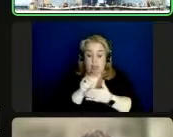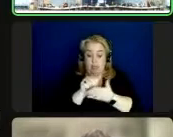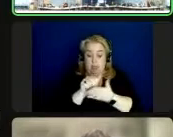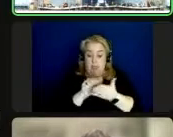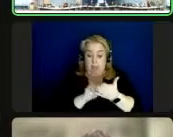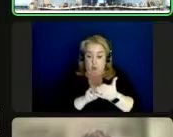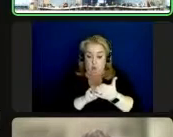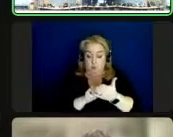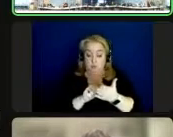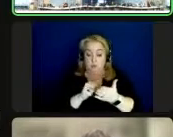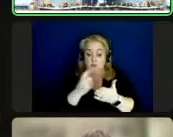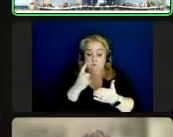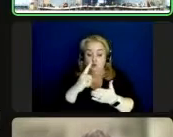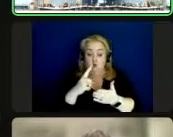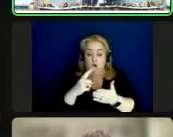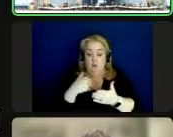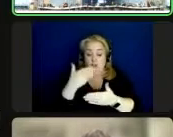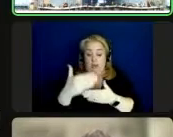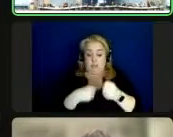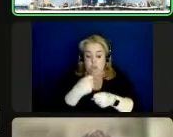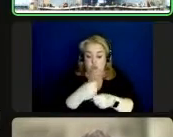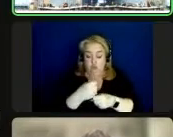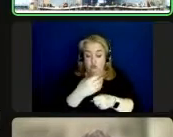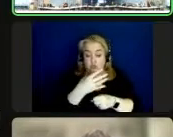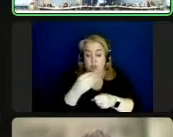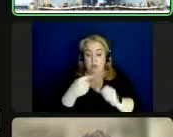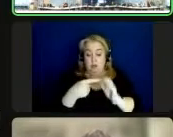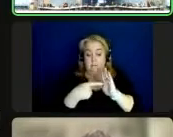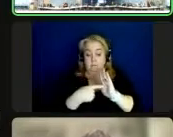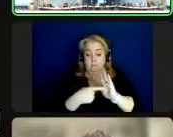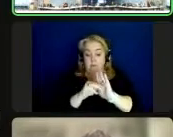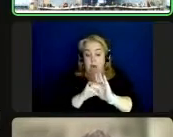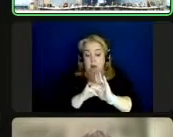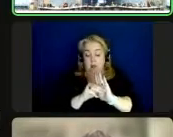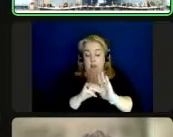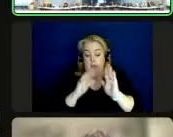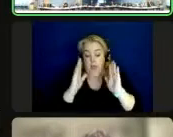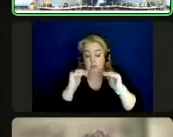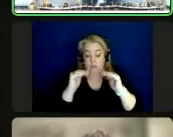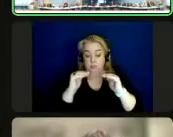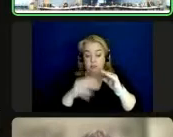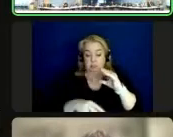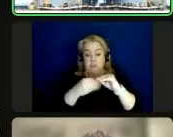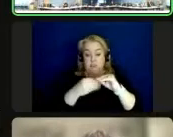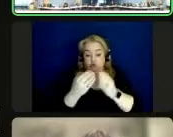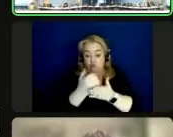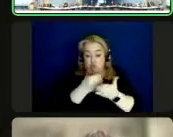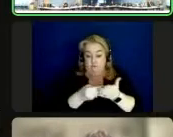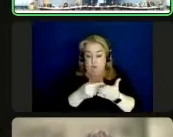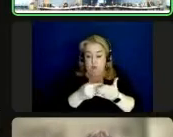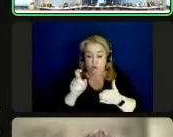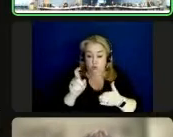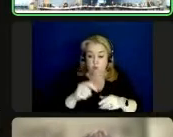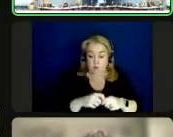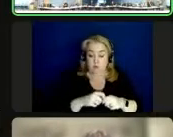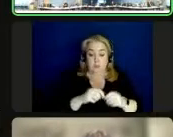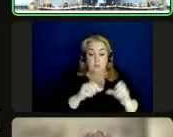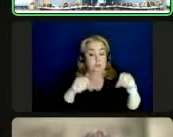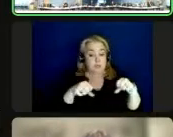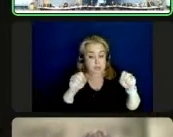ARE WE INTO. ADDITIONTITY ACCOUNTSNT